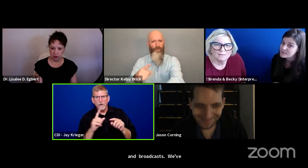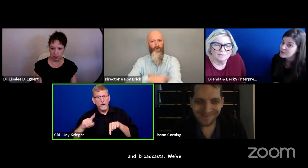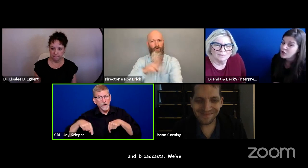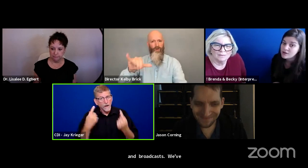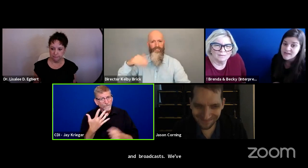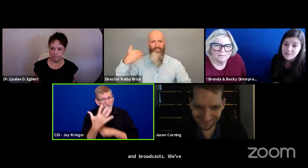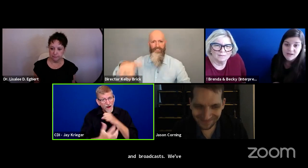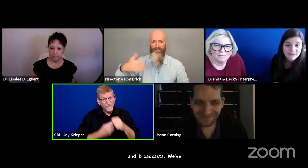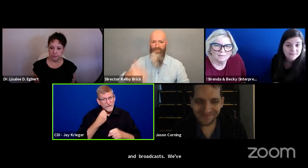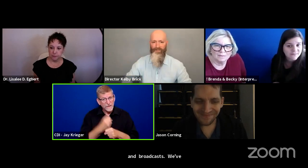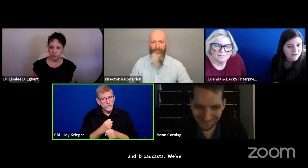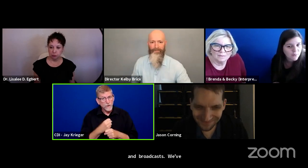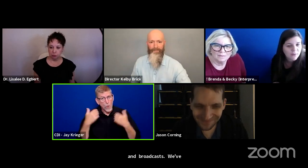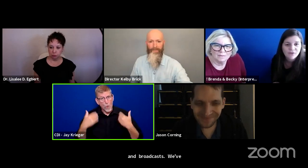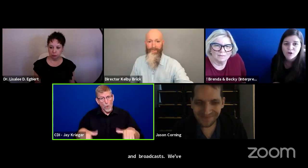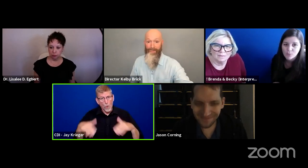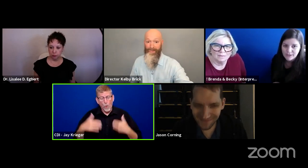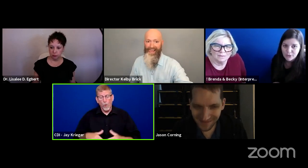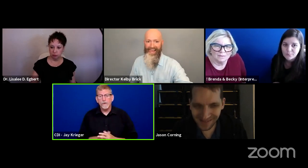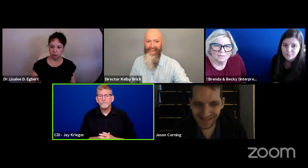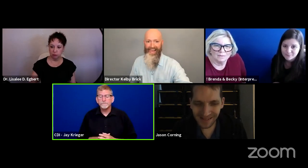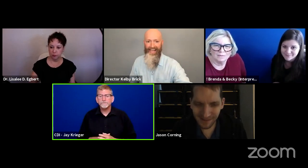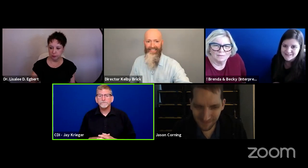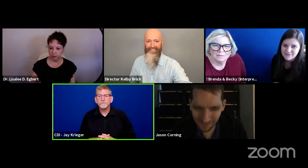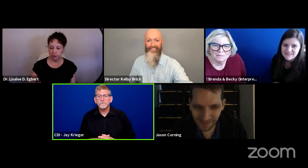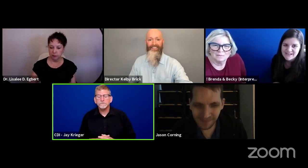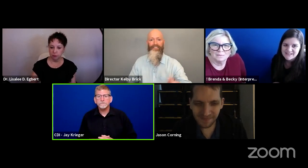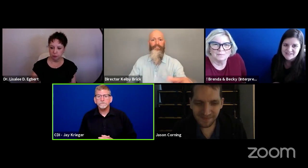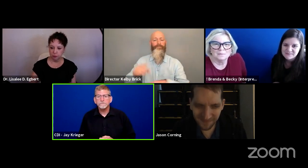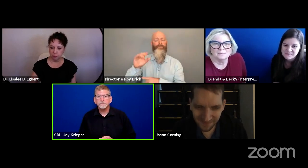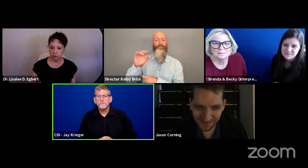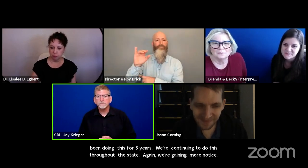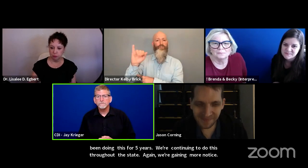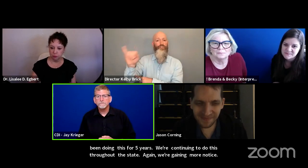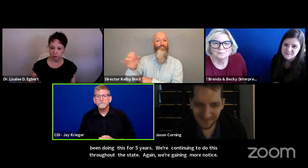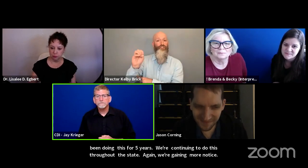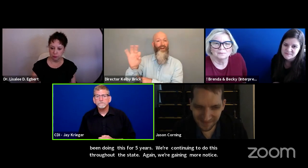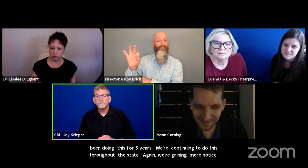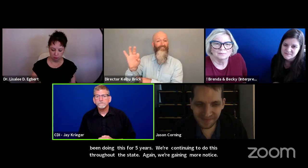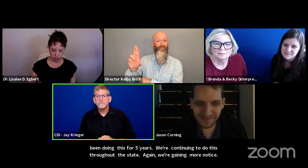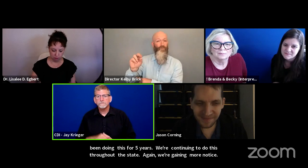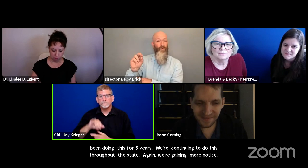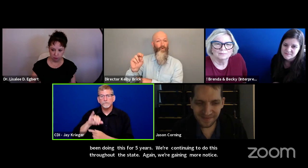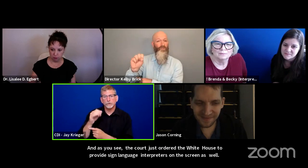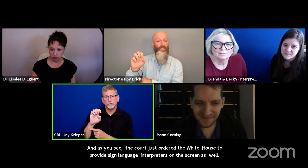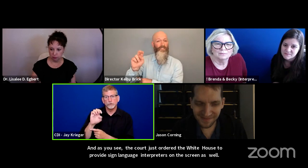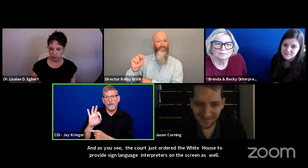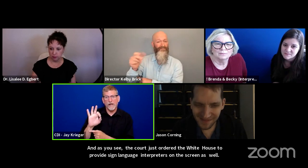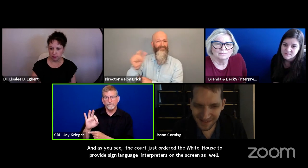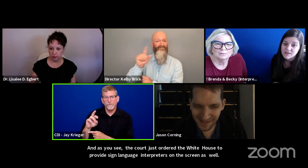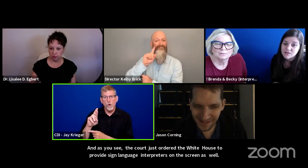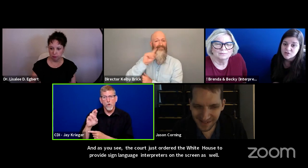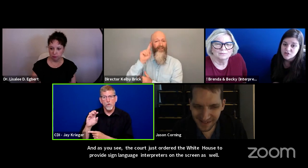It's been a long time coming, but we have a long way to go. It's fantastic.